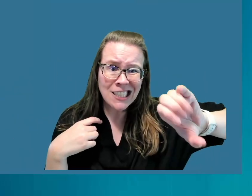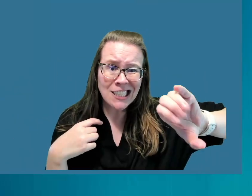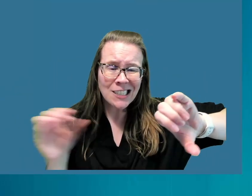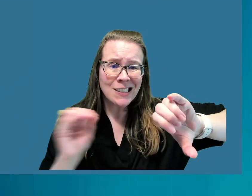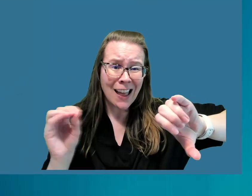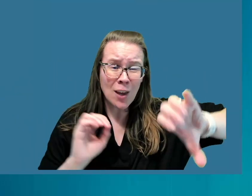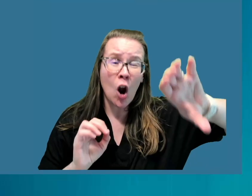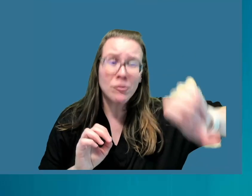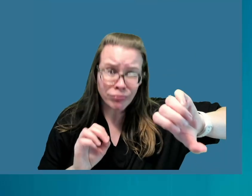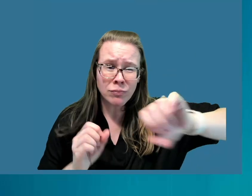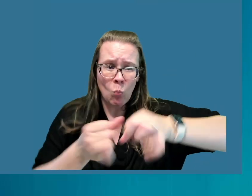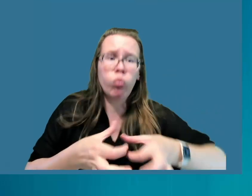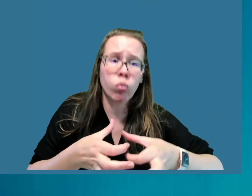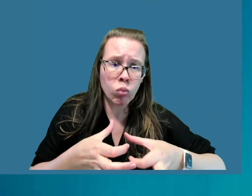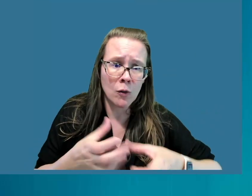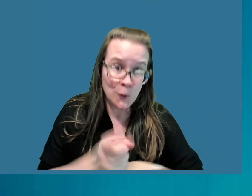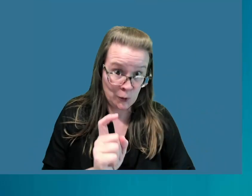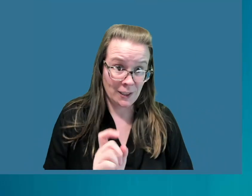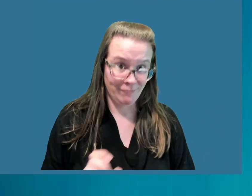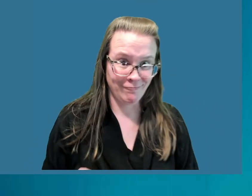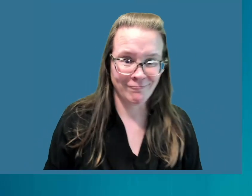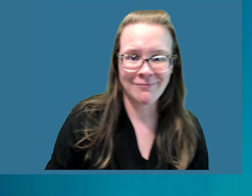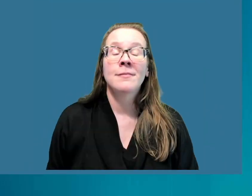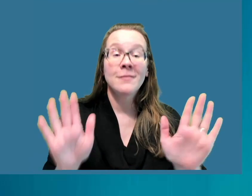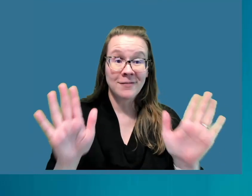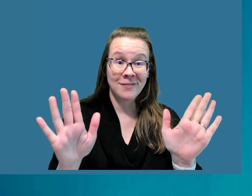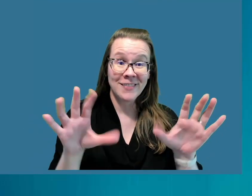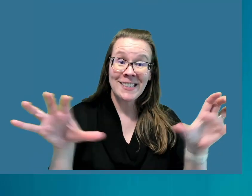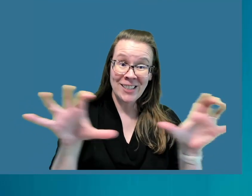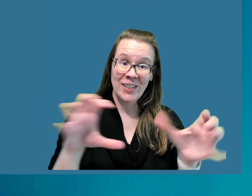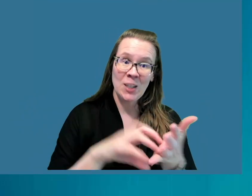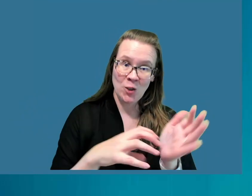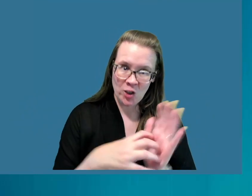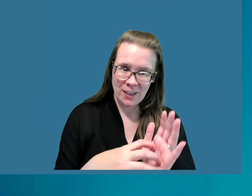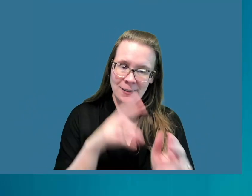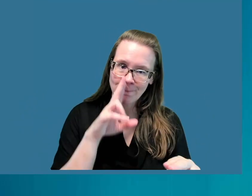on that surface. And that way, the tips won't dry out. Because if they do dry out, and you squeeze,